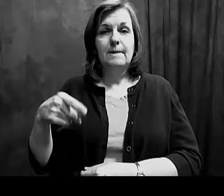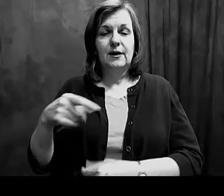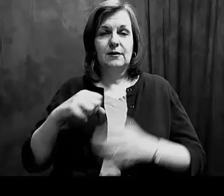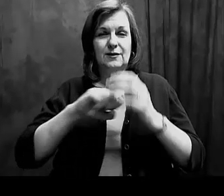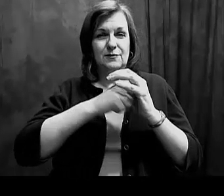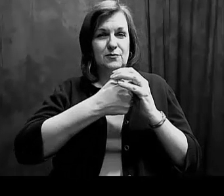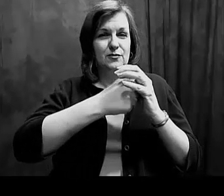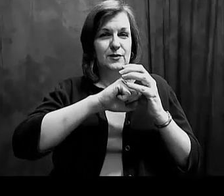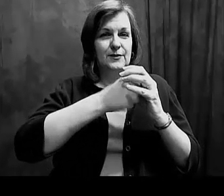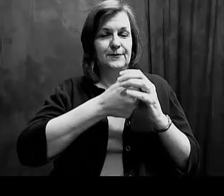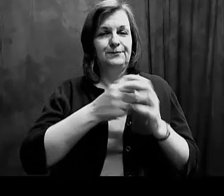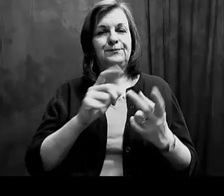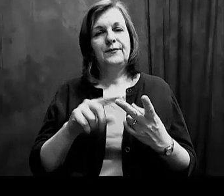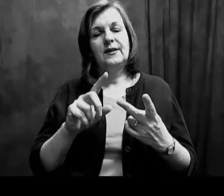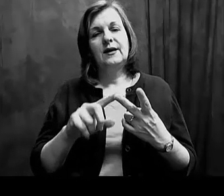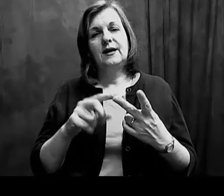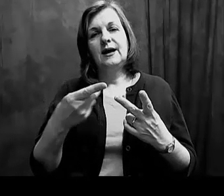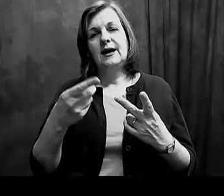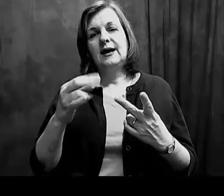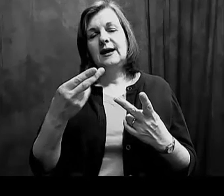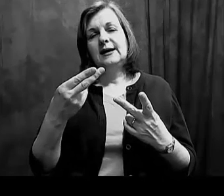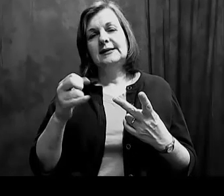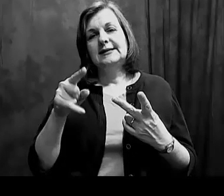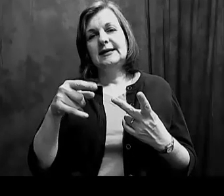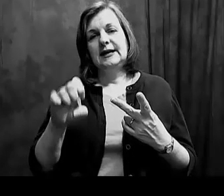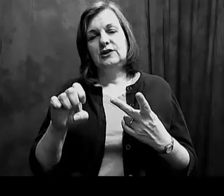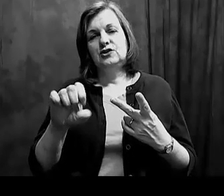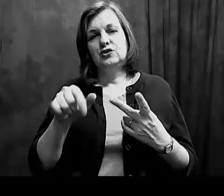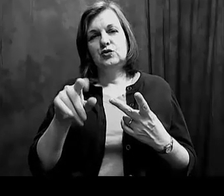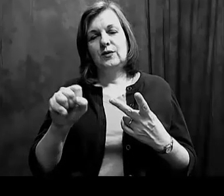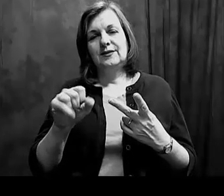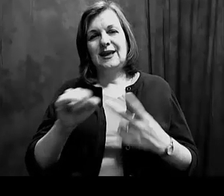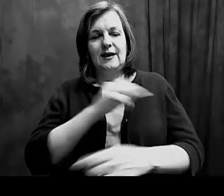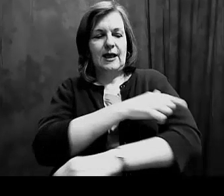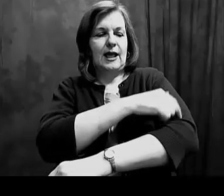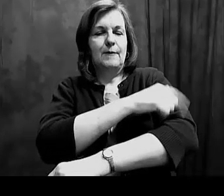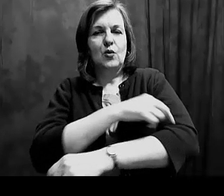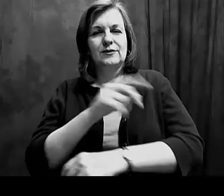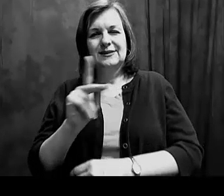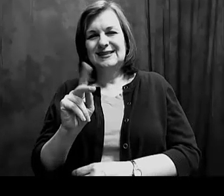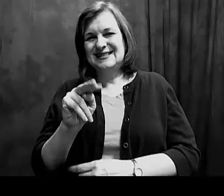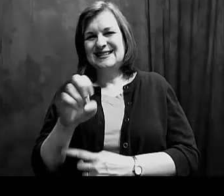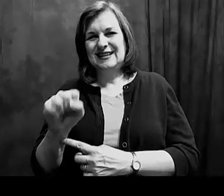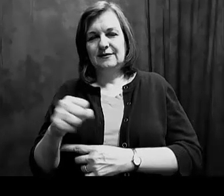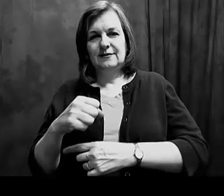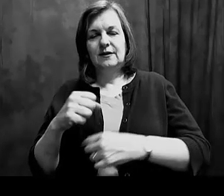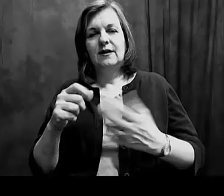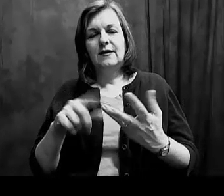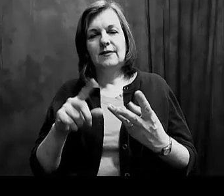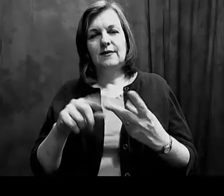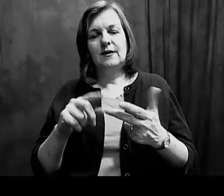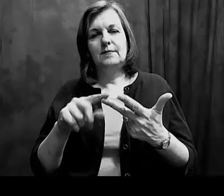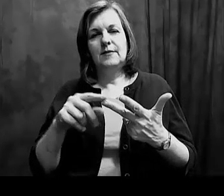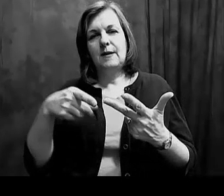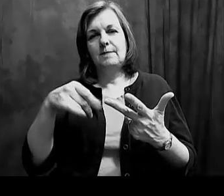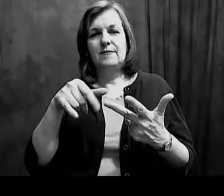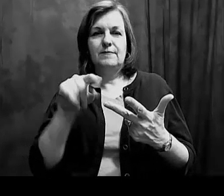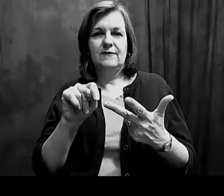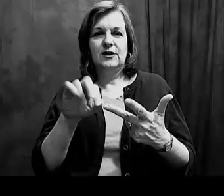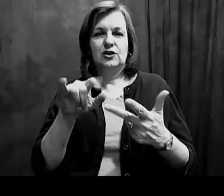hinge joints like you\r elbows and knees and then pivot joints this is actually if you stretch out your arm in front of you